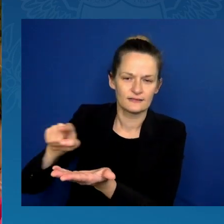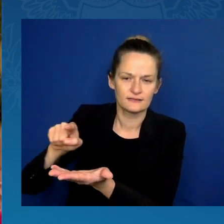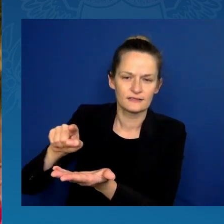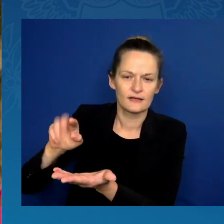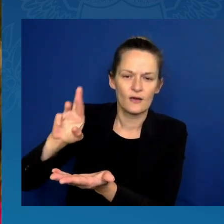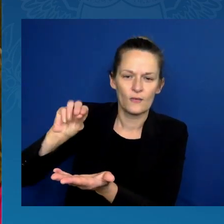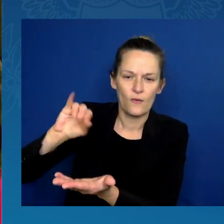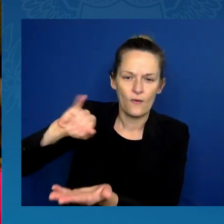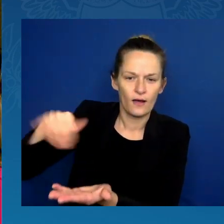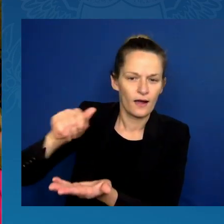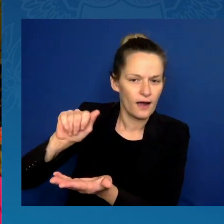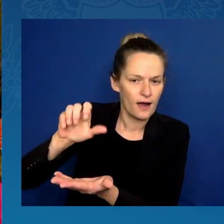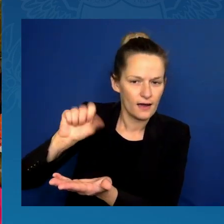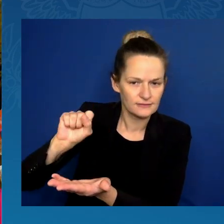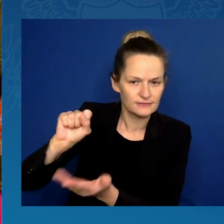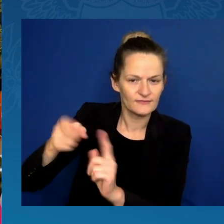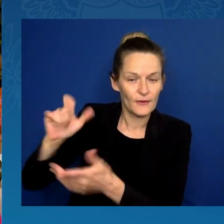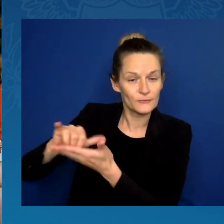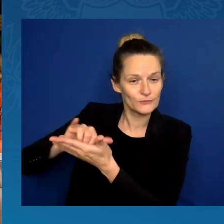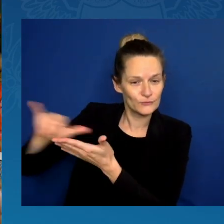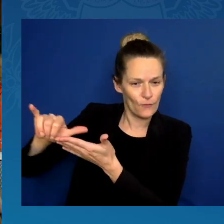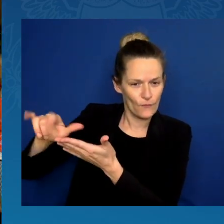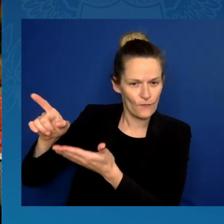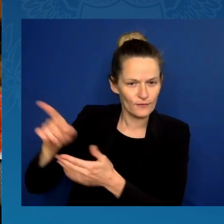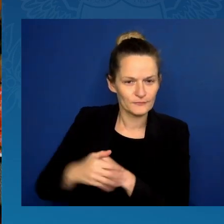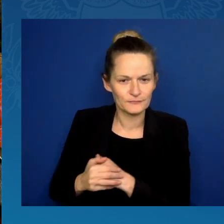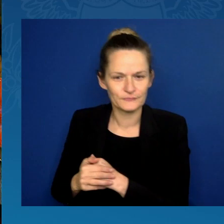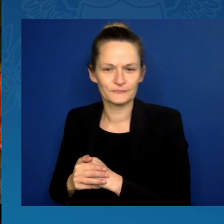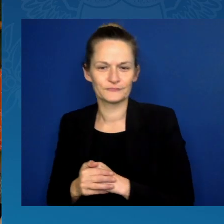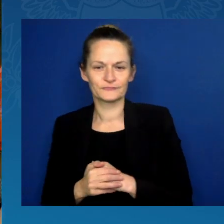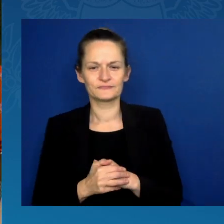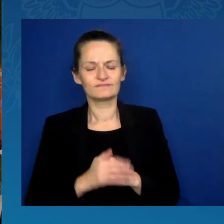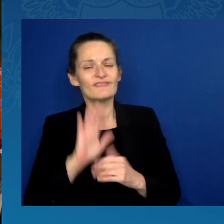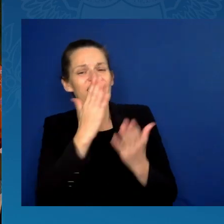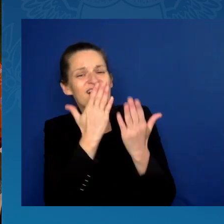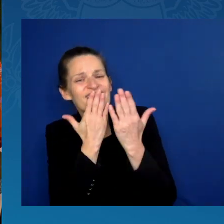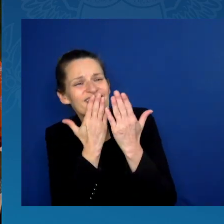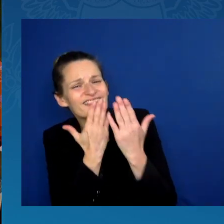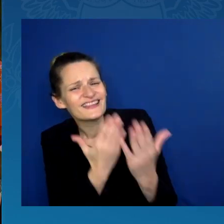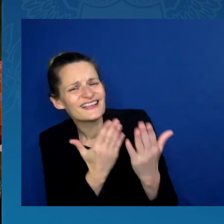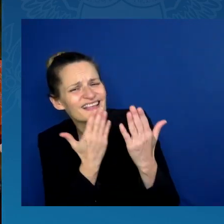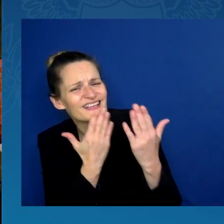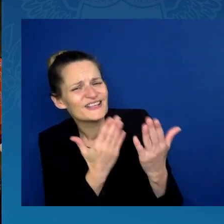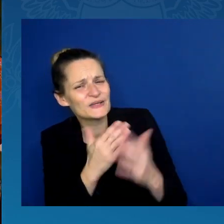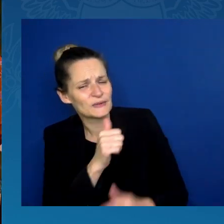First off, thank you, Madam Vice President, for convening us. This is such a powerful group and a powerful dialog.